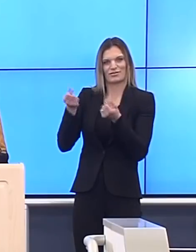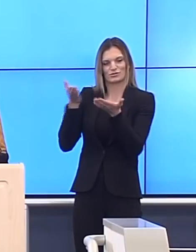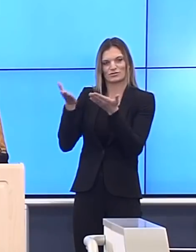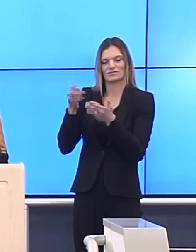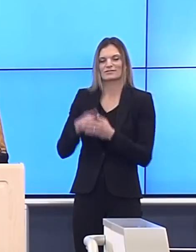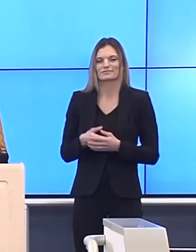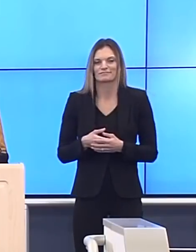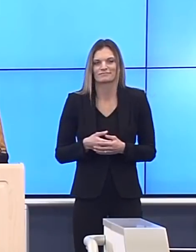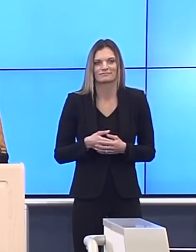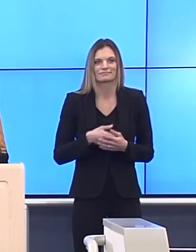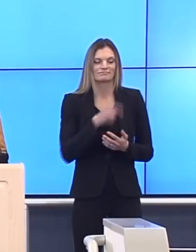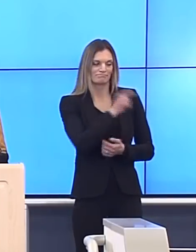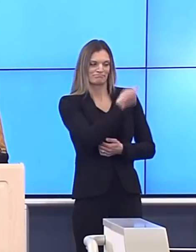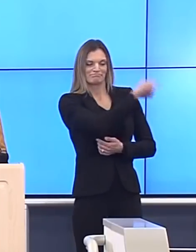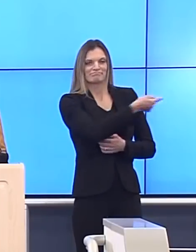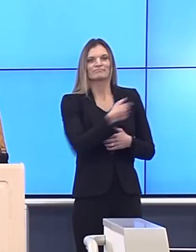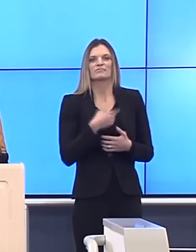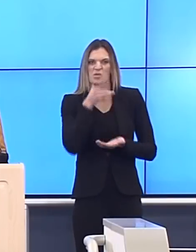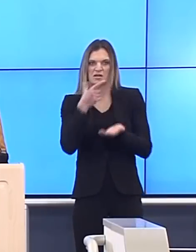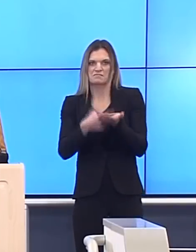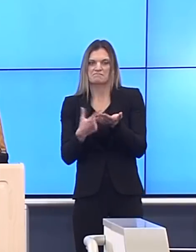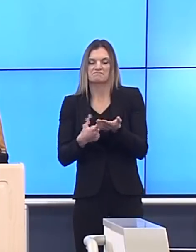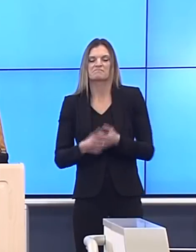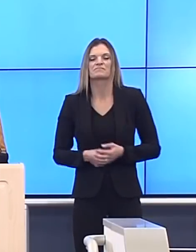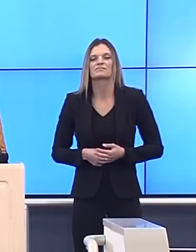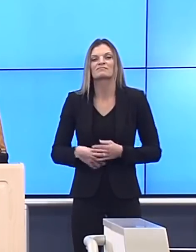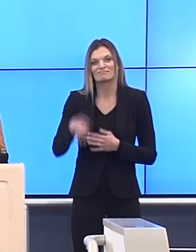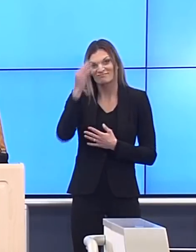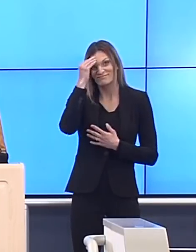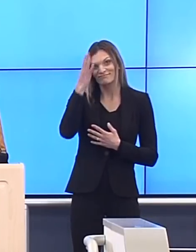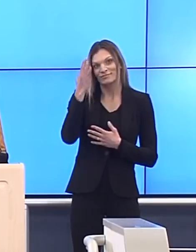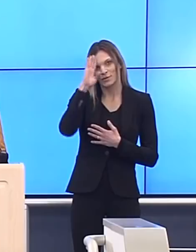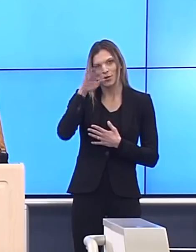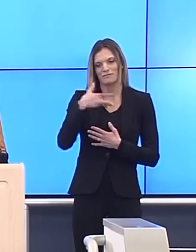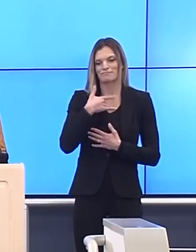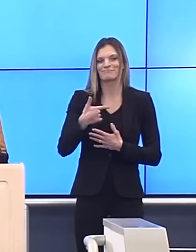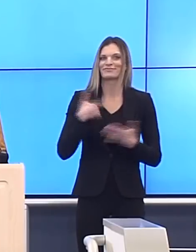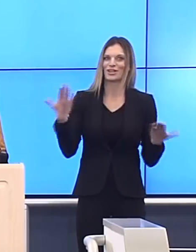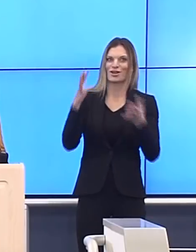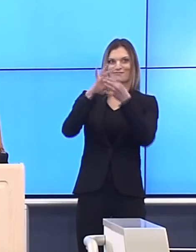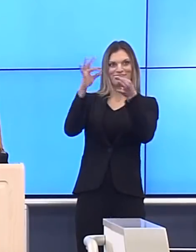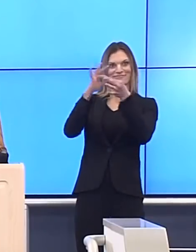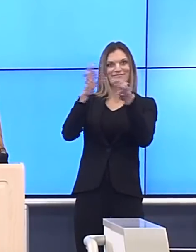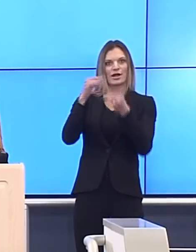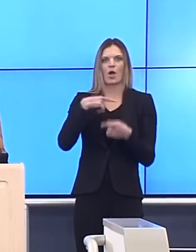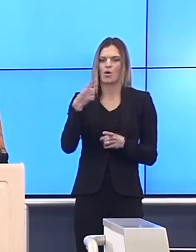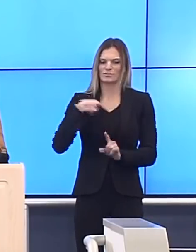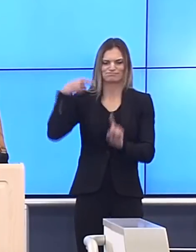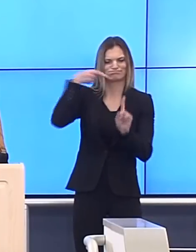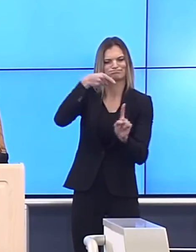OF MICHIGAN AND DIRECTOR ROBERT GORDON, THE DIRECTOR OF THE HEALTH AND HUMAN SERVICES DEPARTMENT. WHILE I GENERALLY